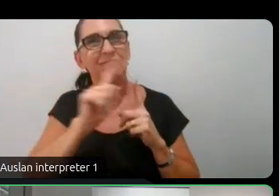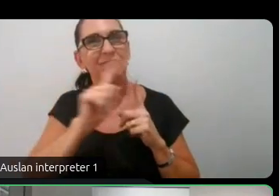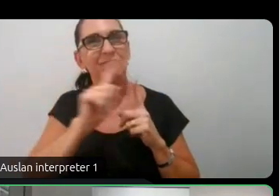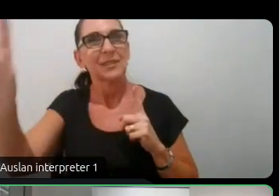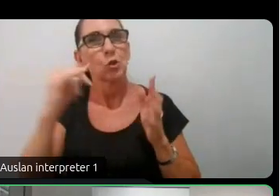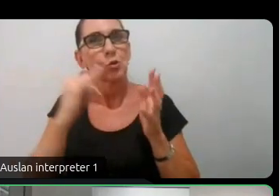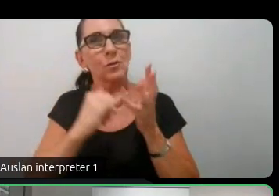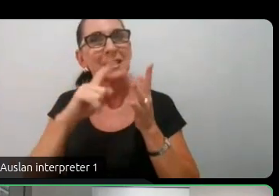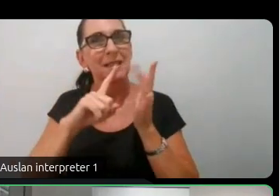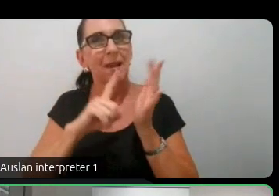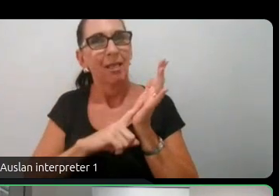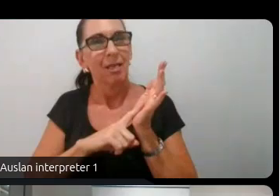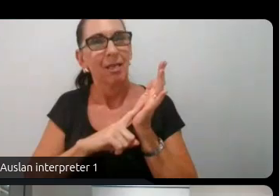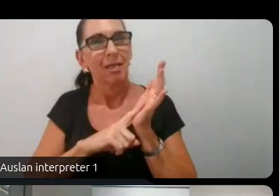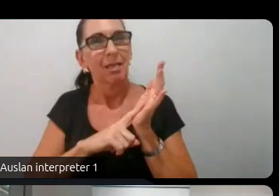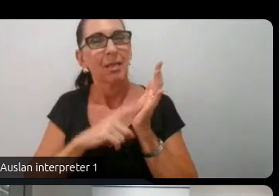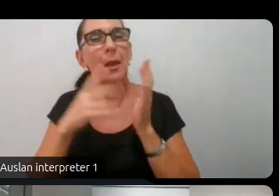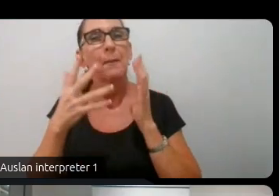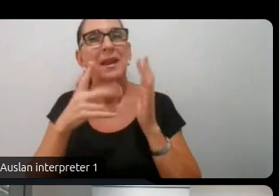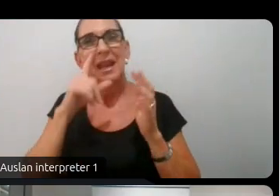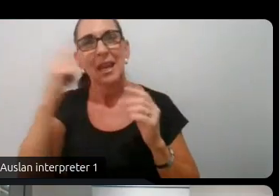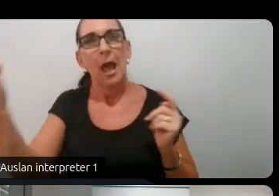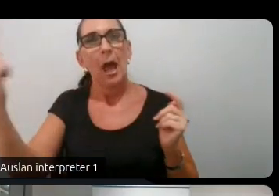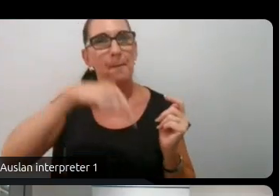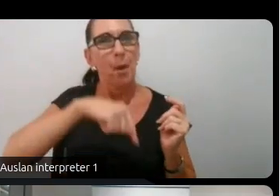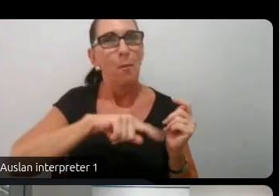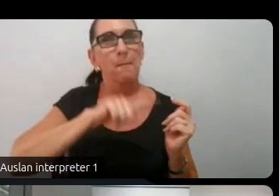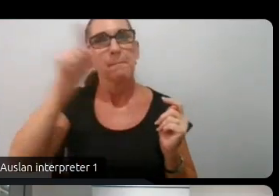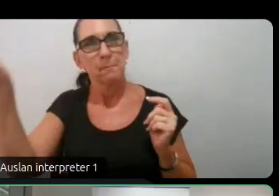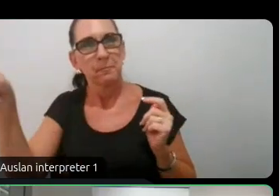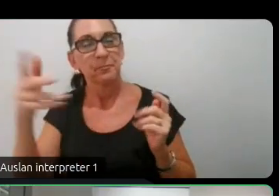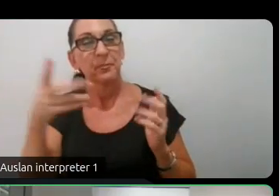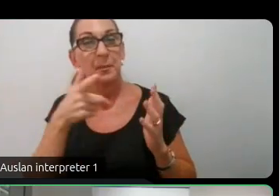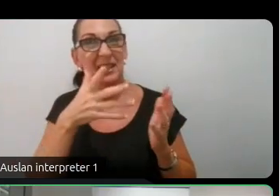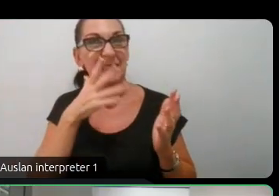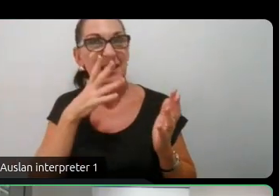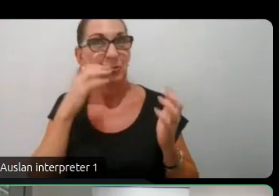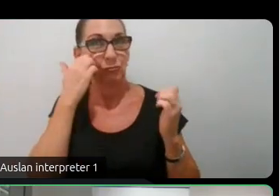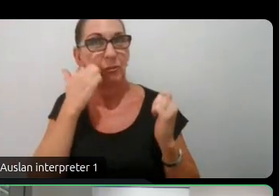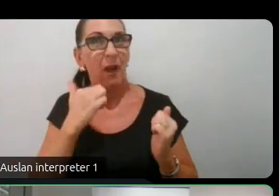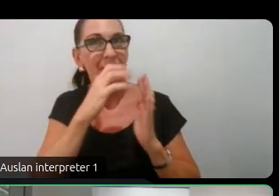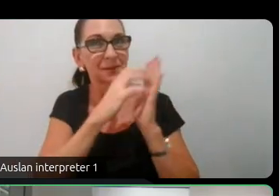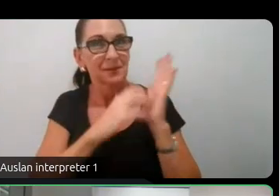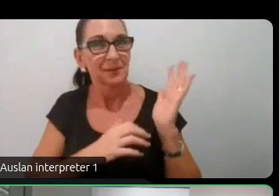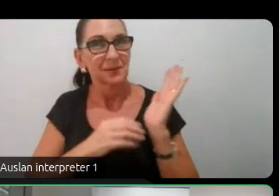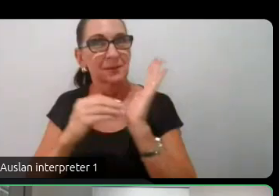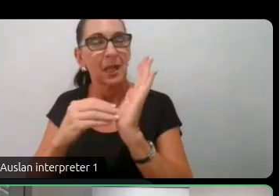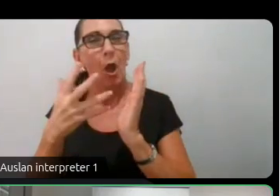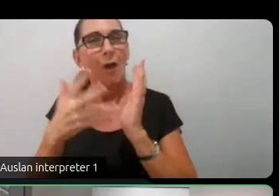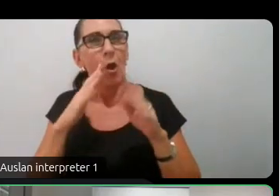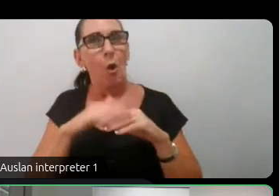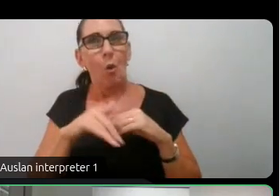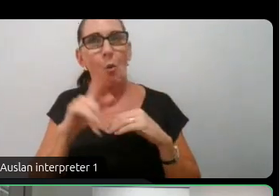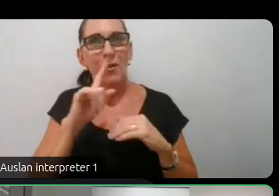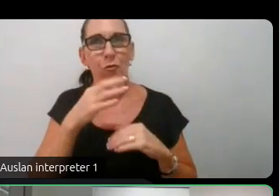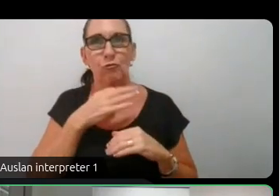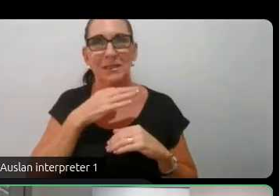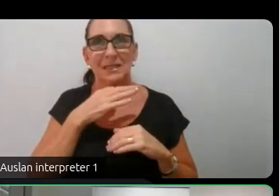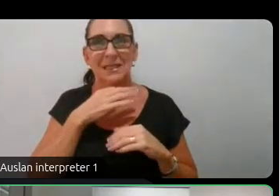the home. Um the evidence you really need to do provide is what are the risks of the participant